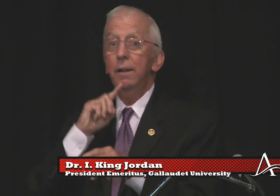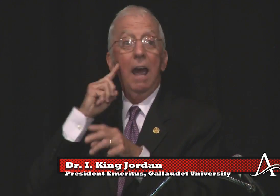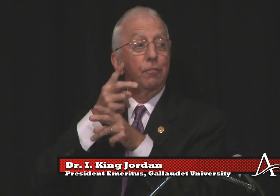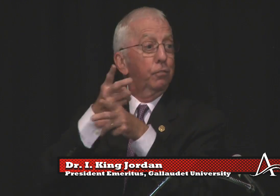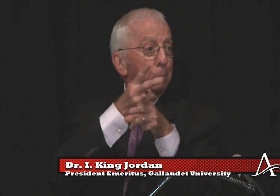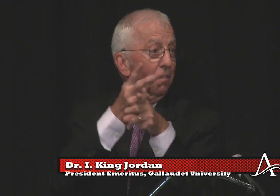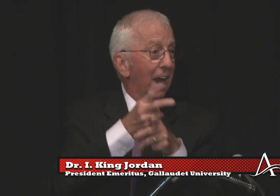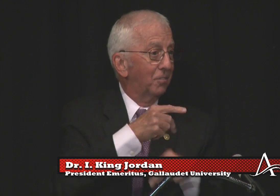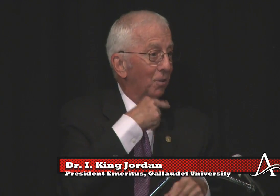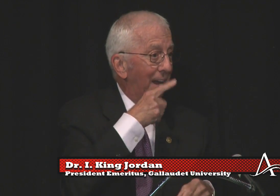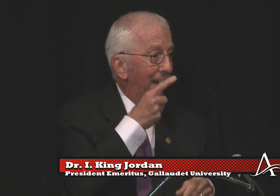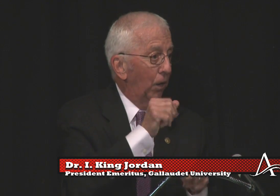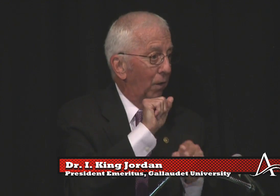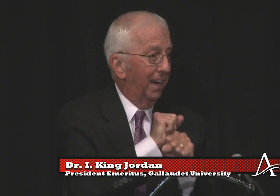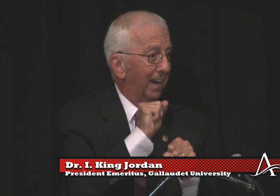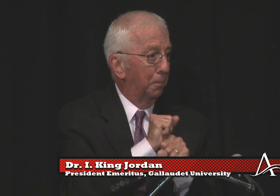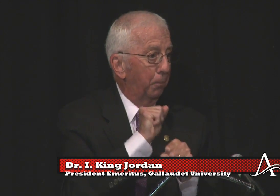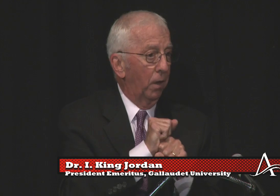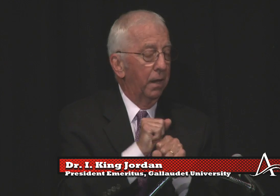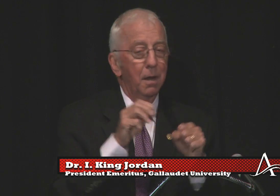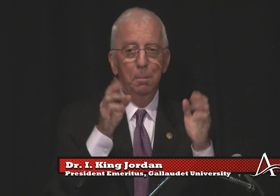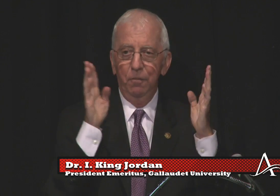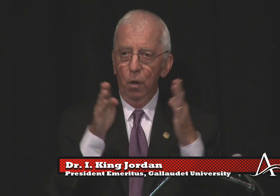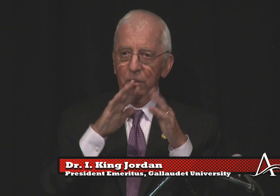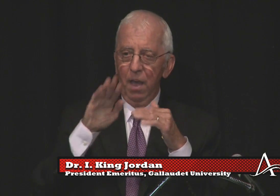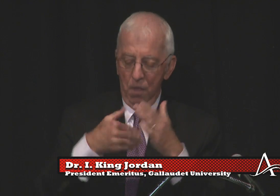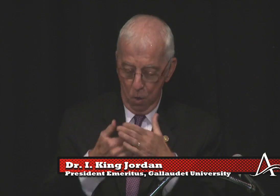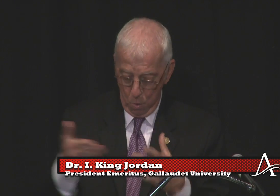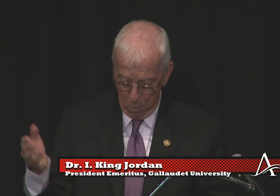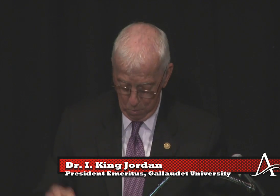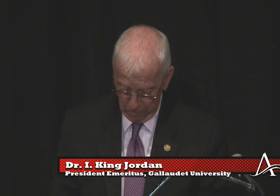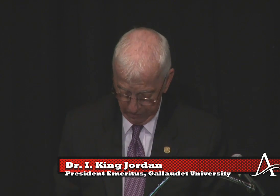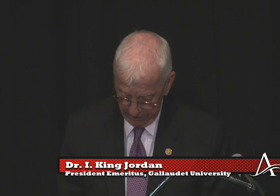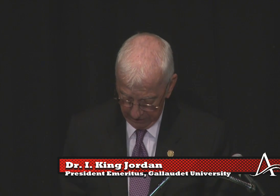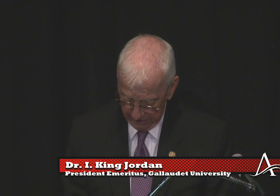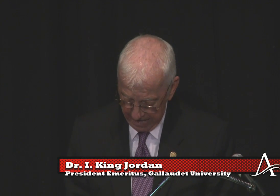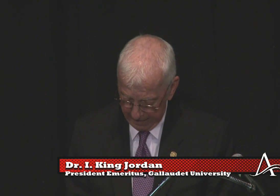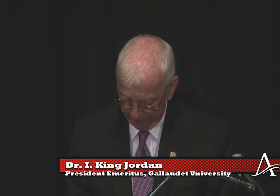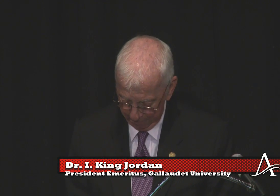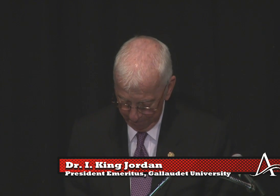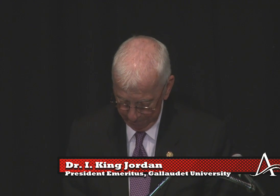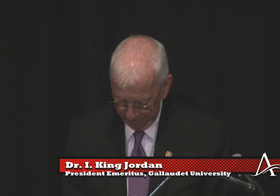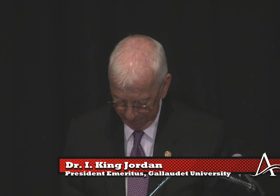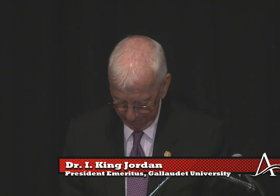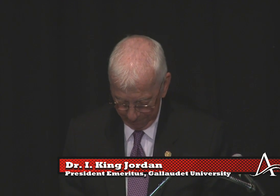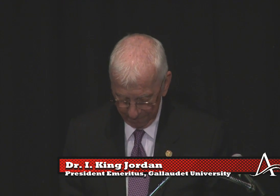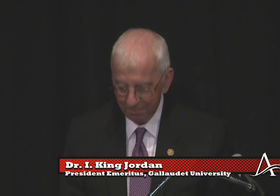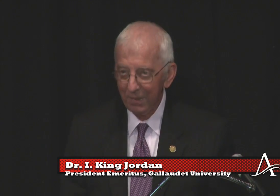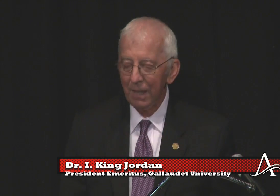or a deaf supervisor and a hearing employee. But focus on the whole thing.